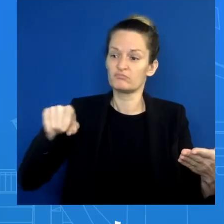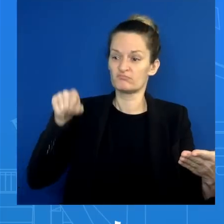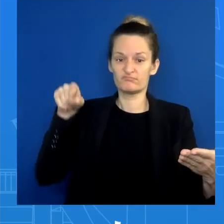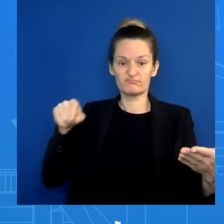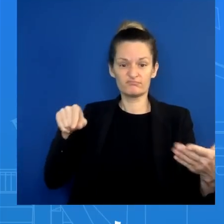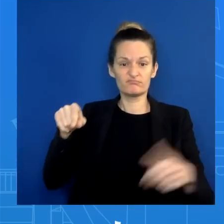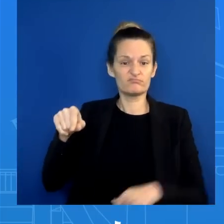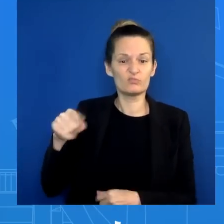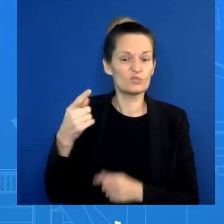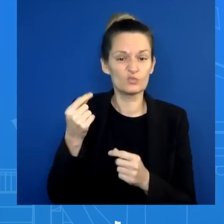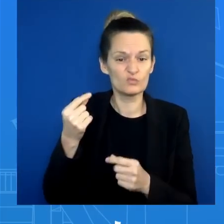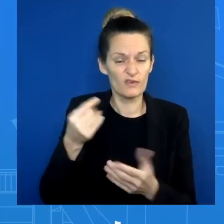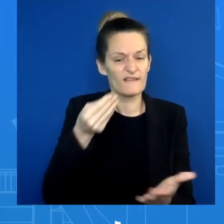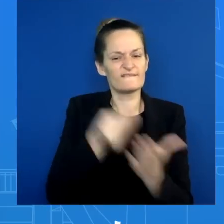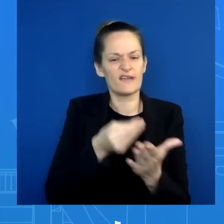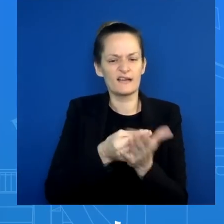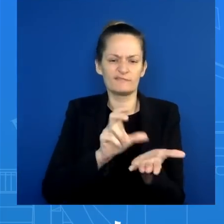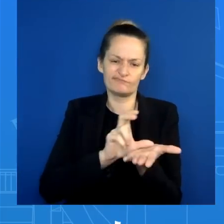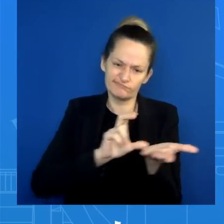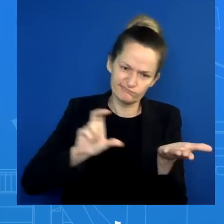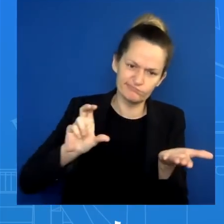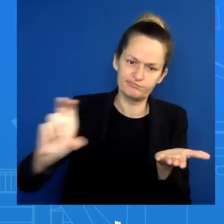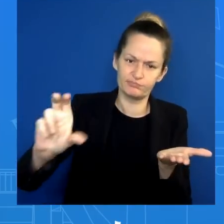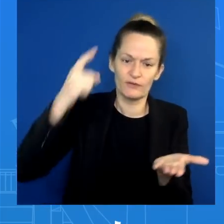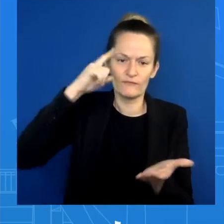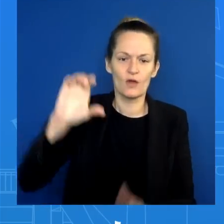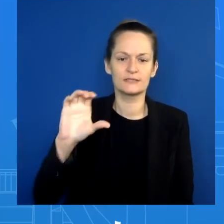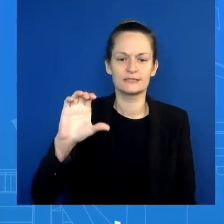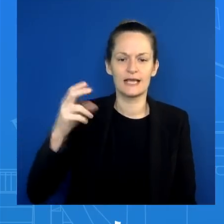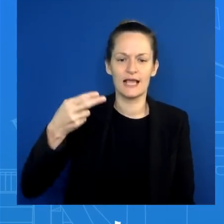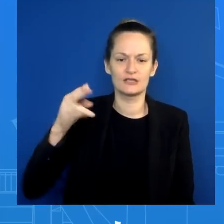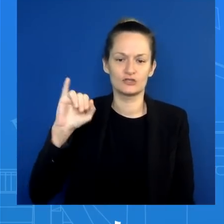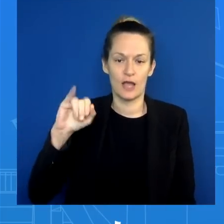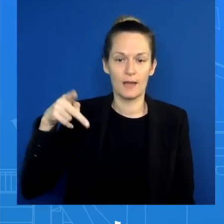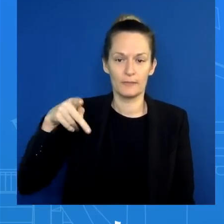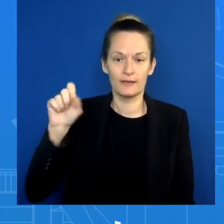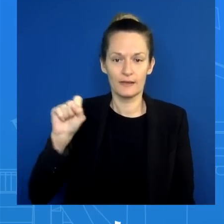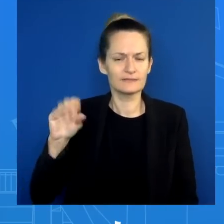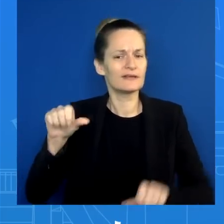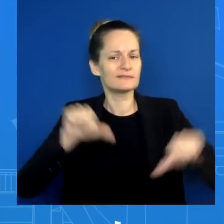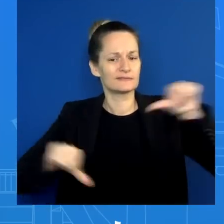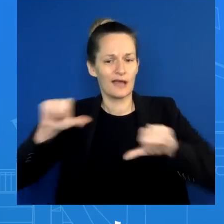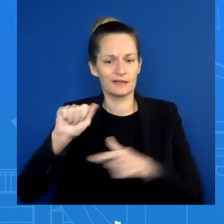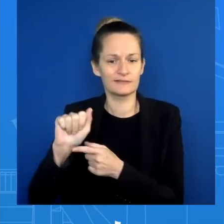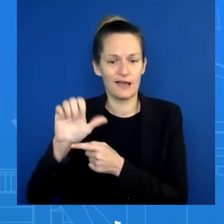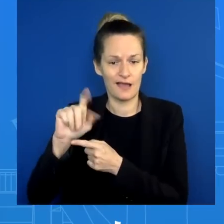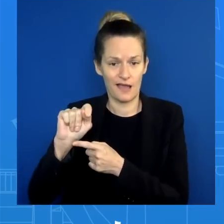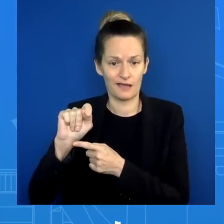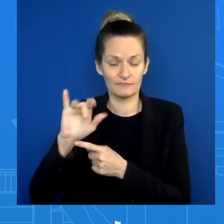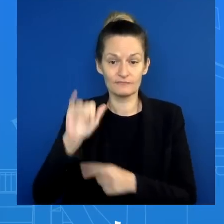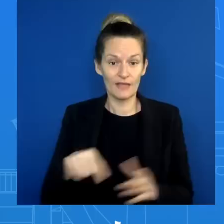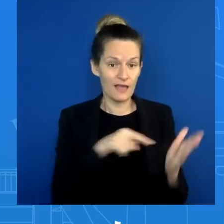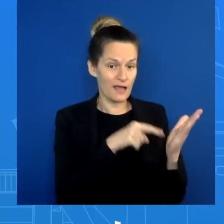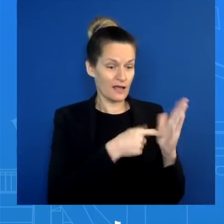This bipartisan law will lower the cost of good of goods, creating high paying manufacturing jobs